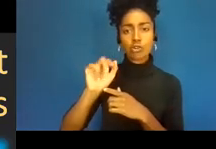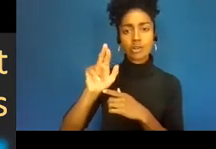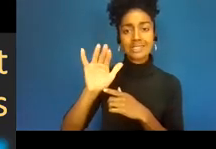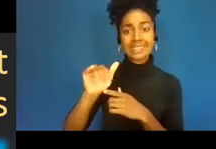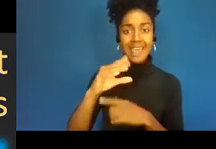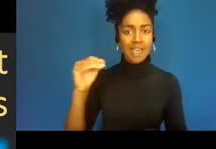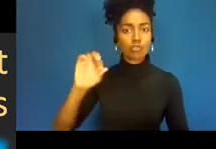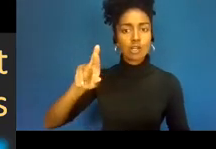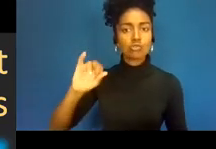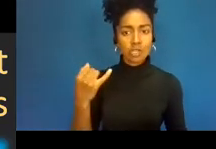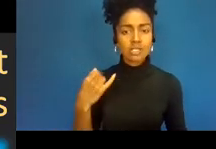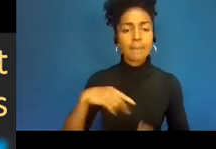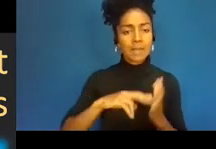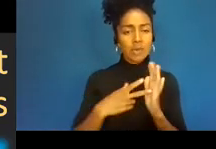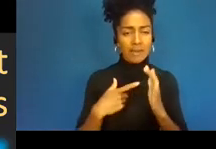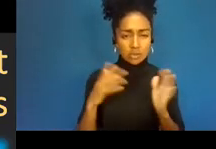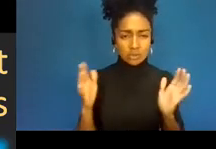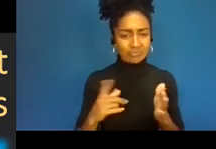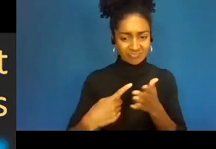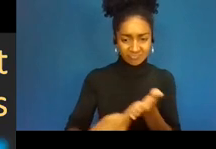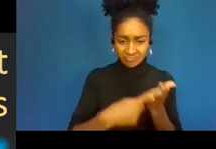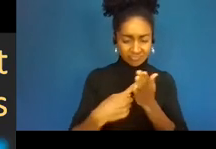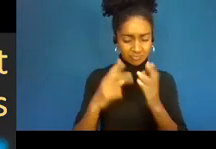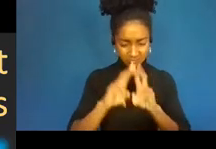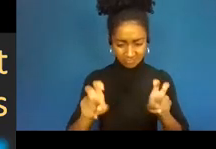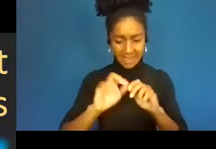of how to have conversations about race with others,